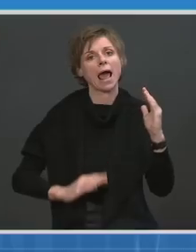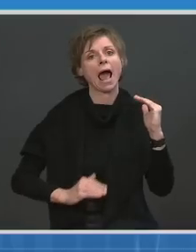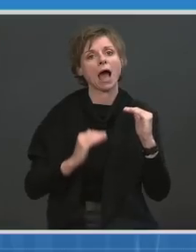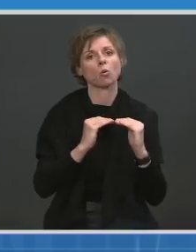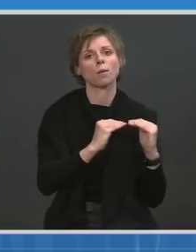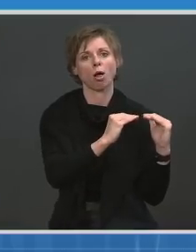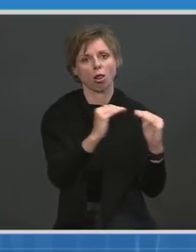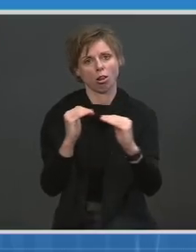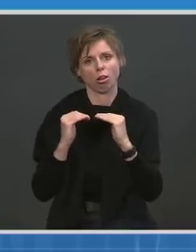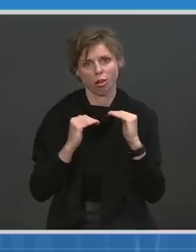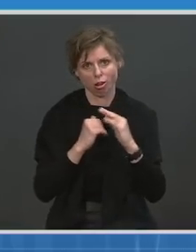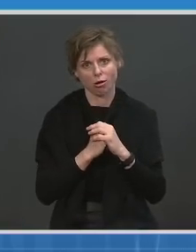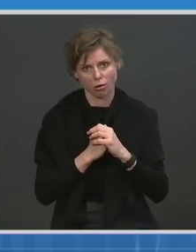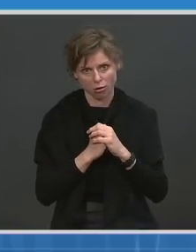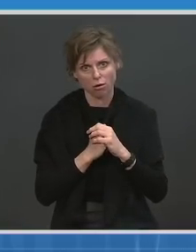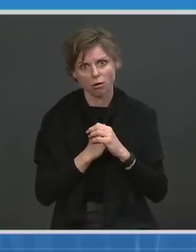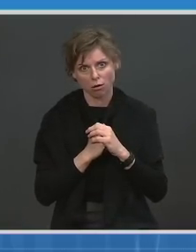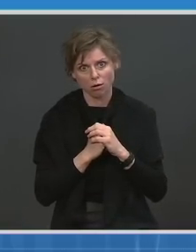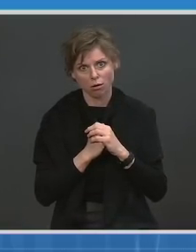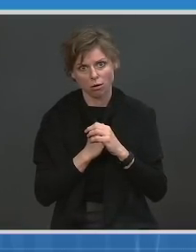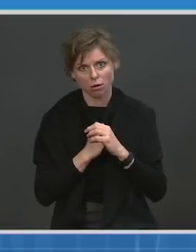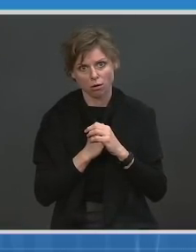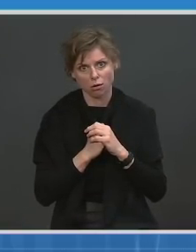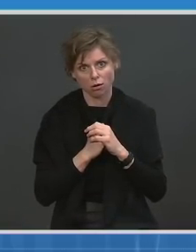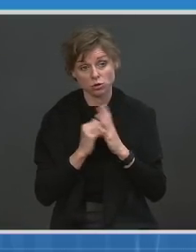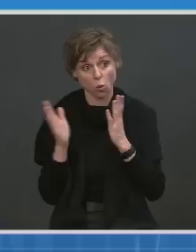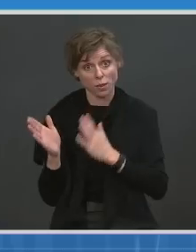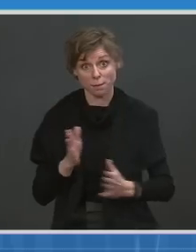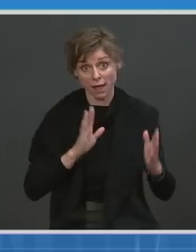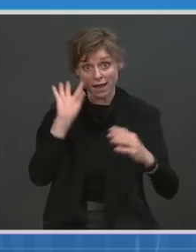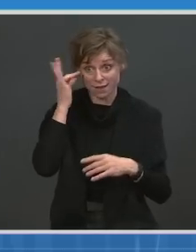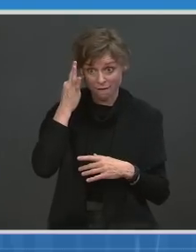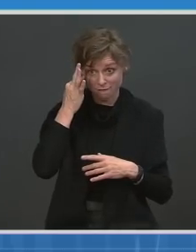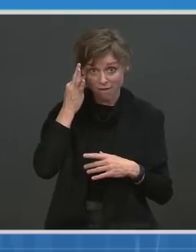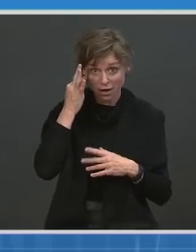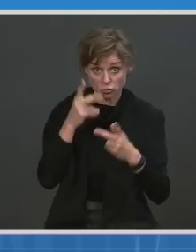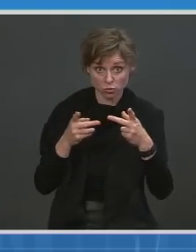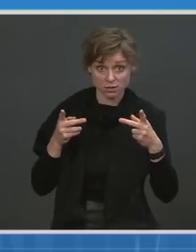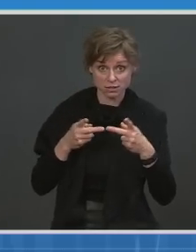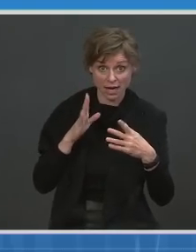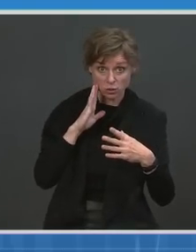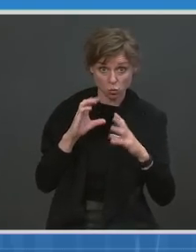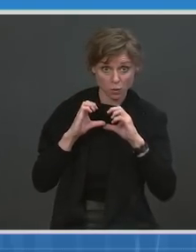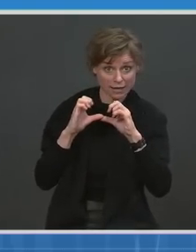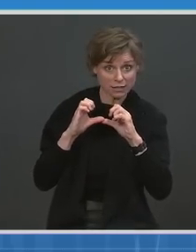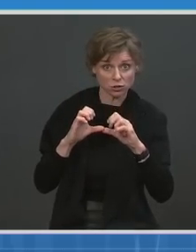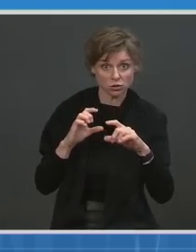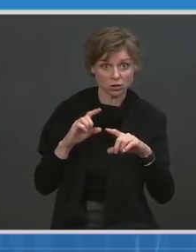So, the plan is for the federal sites to continue. We'll get back to you with any specifics on the Florida site.